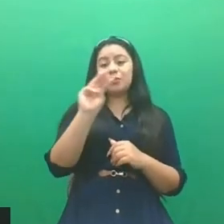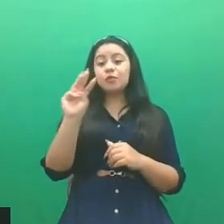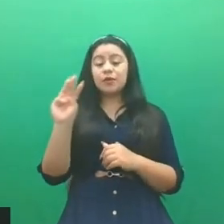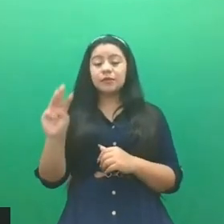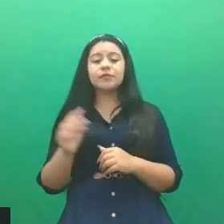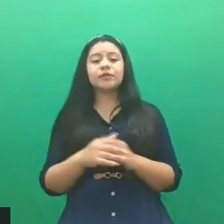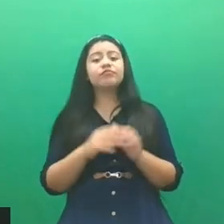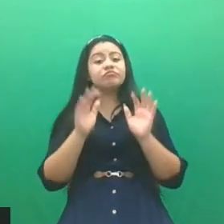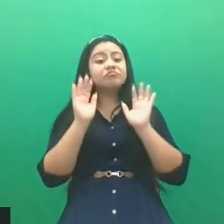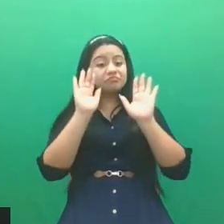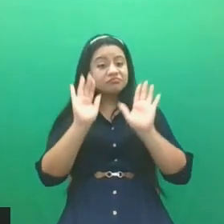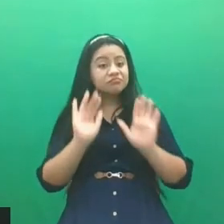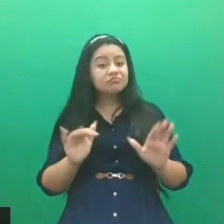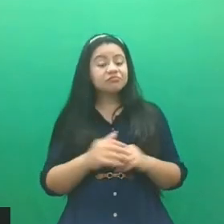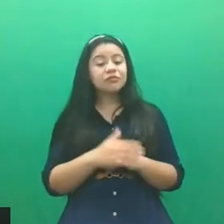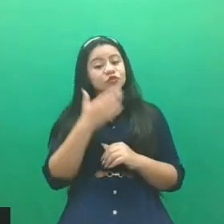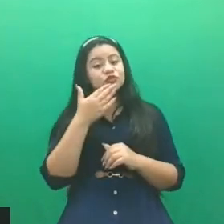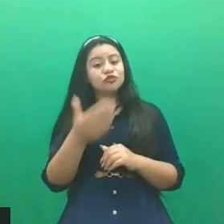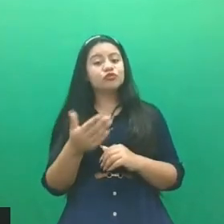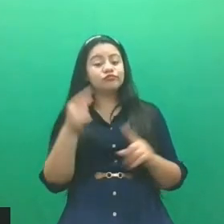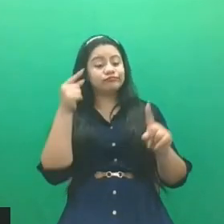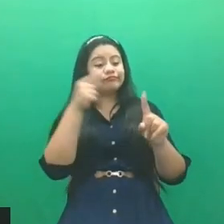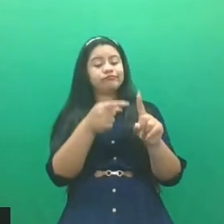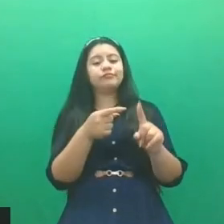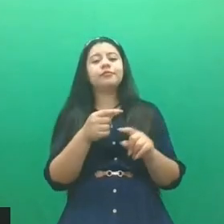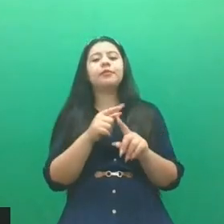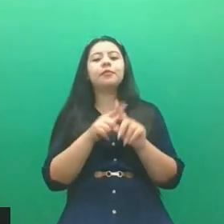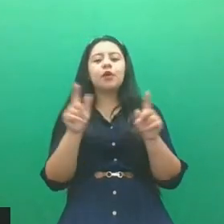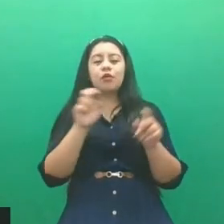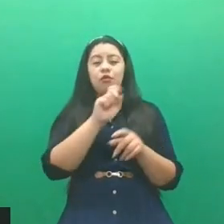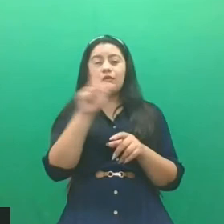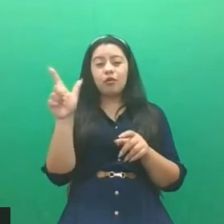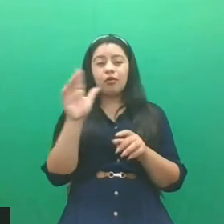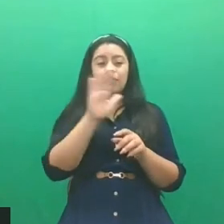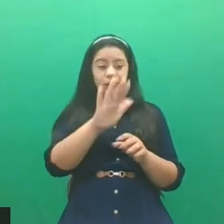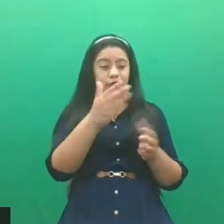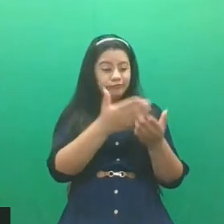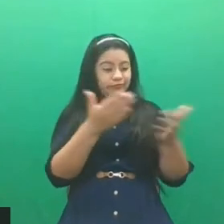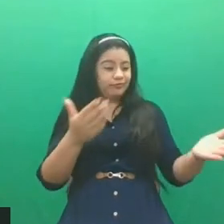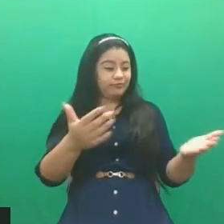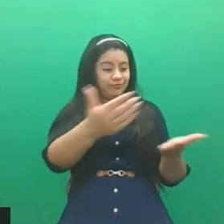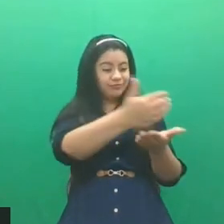That's amazing. That's a really good point. Now are all their collections accessible? No, so like